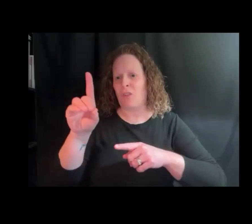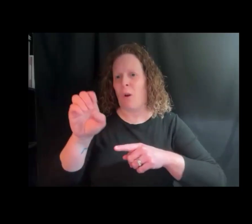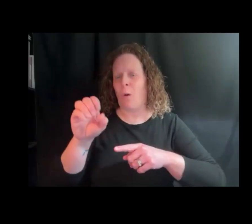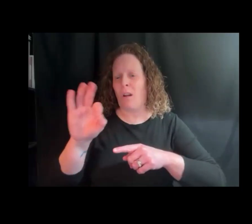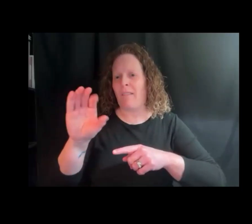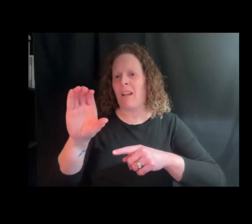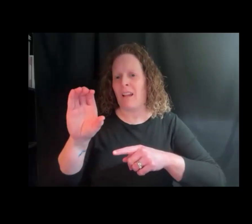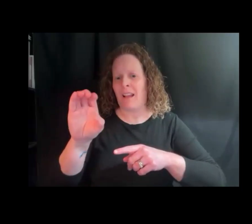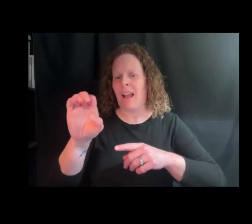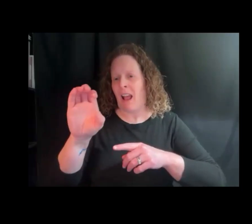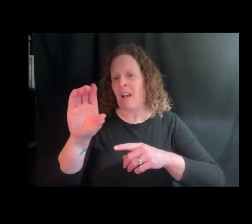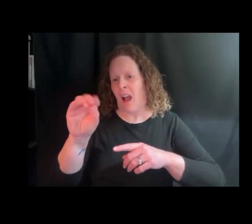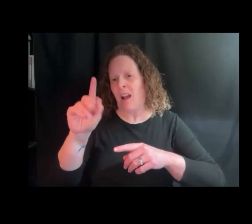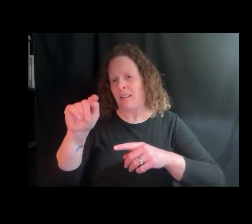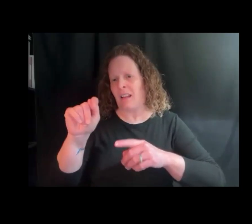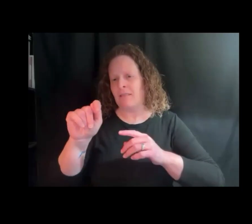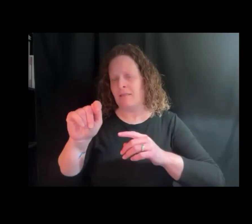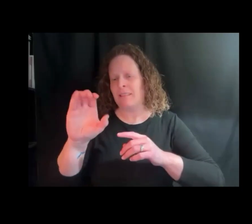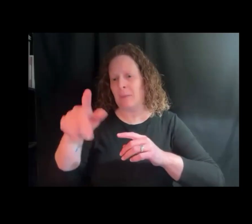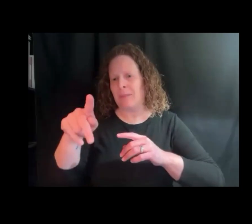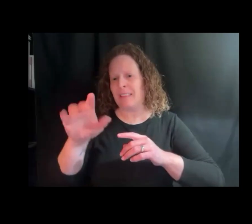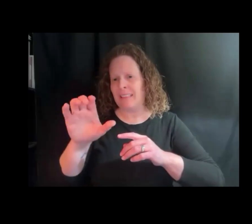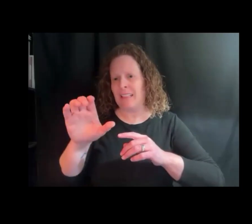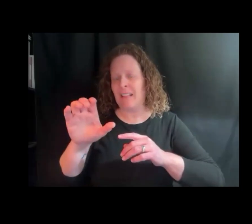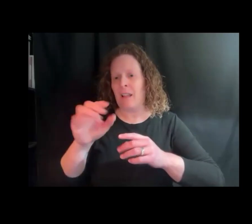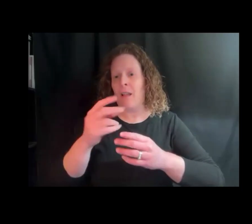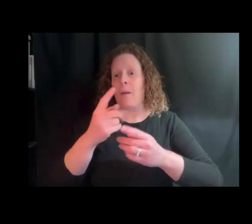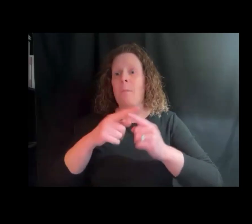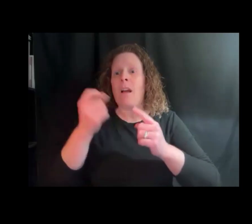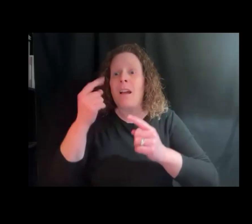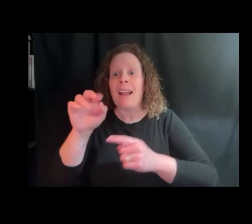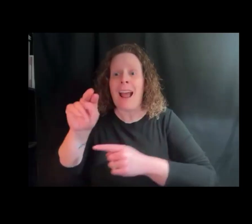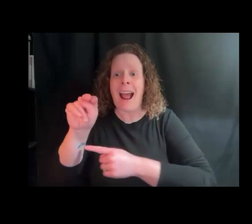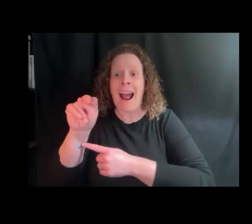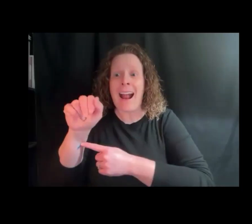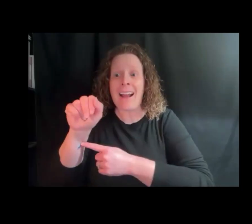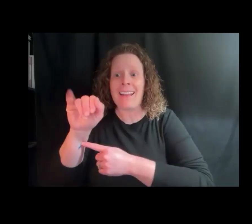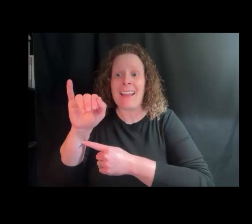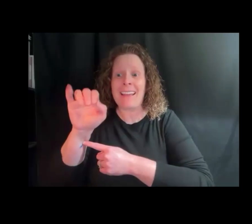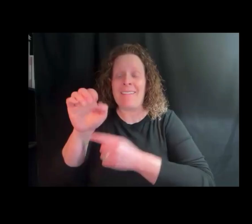they also have a professional code of conduct.